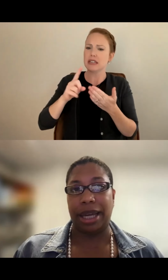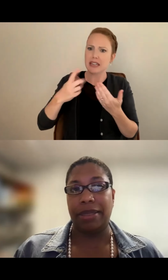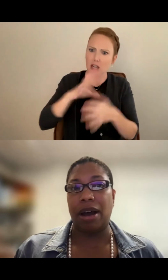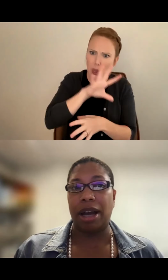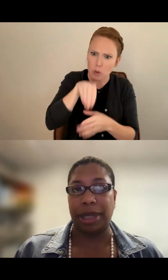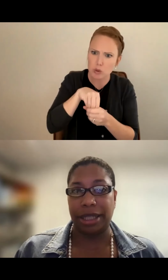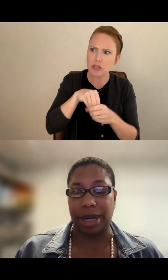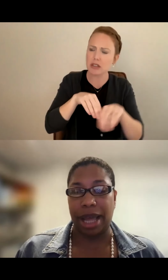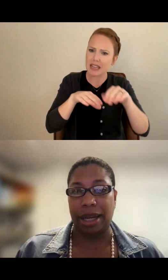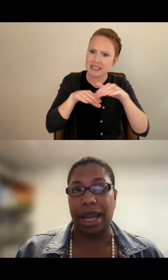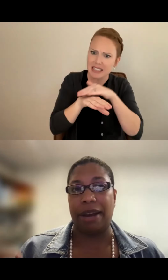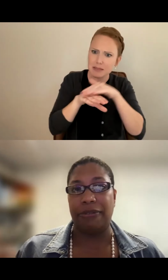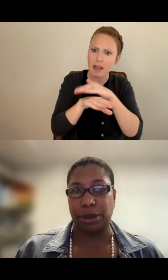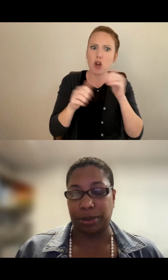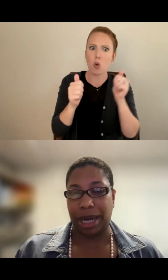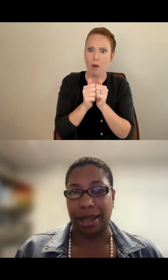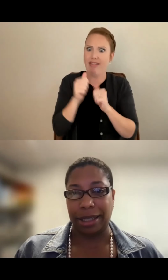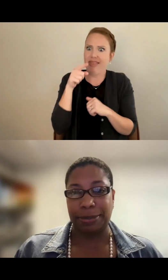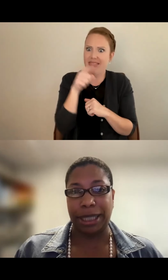in the augmented reality and virtual reality space.